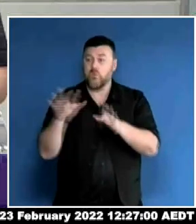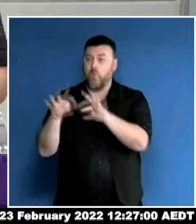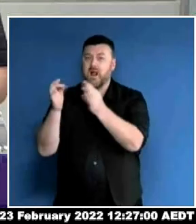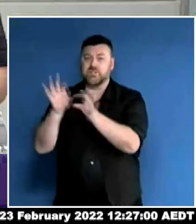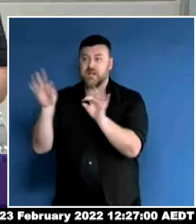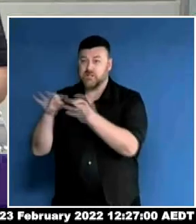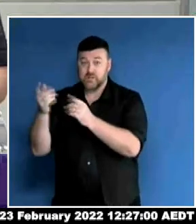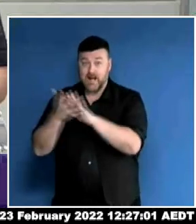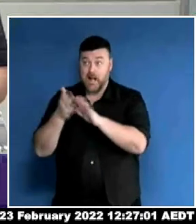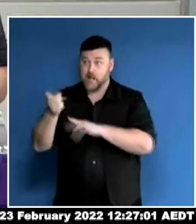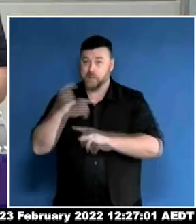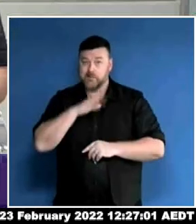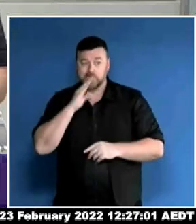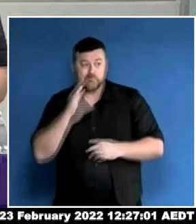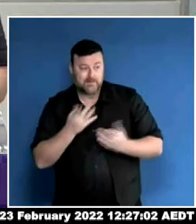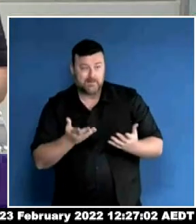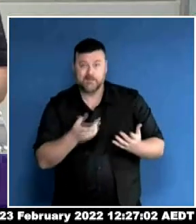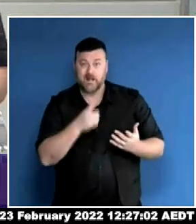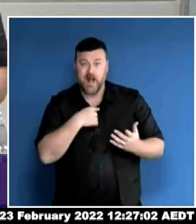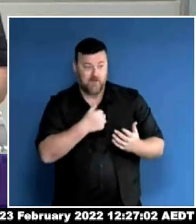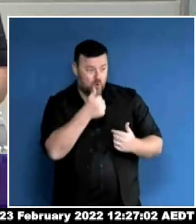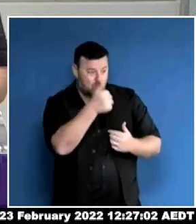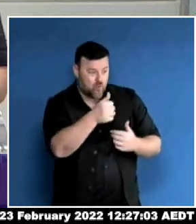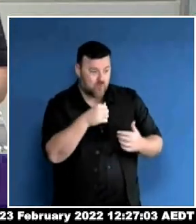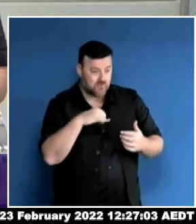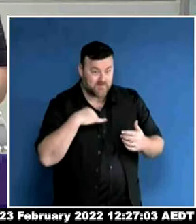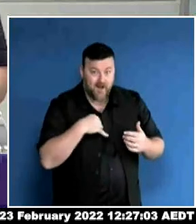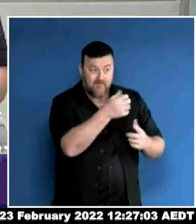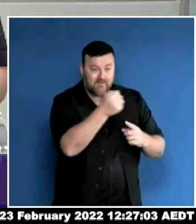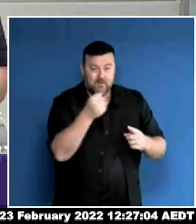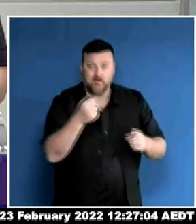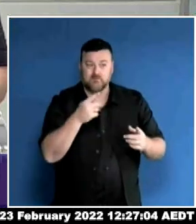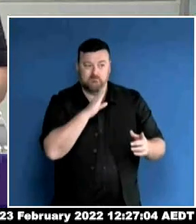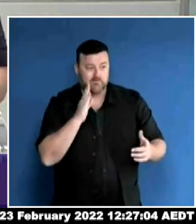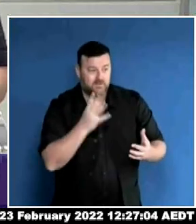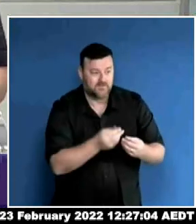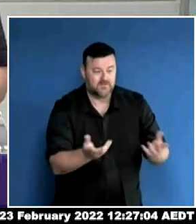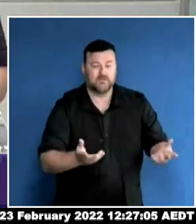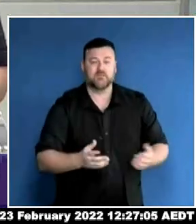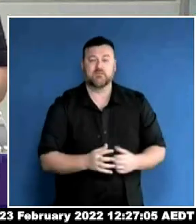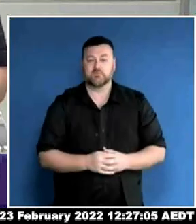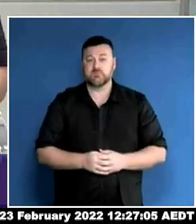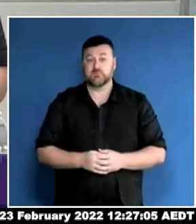could achieve. And they are so keen to work. They just want to work and they are not being given the opportunity.